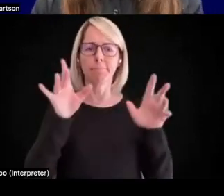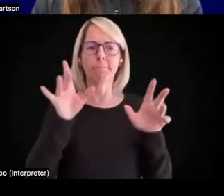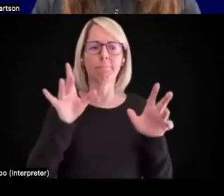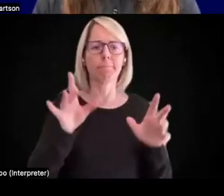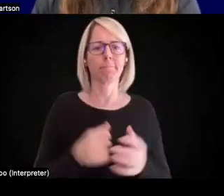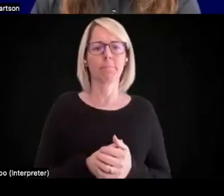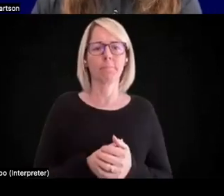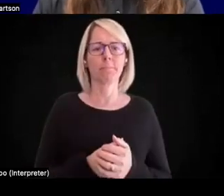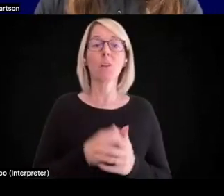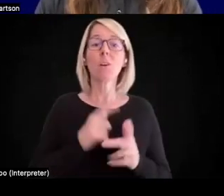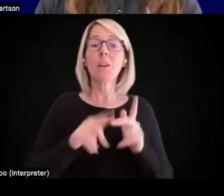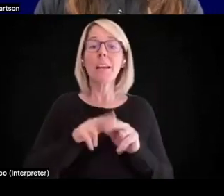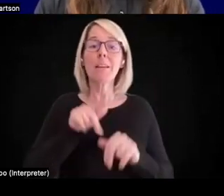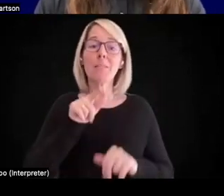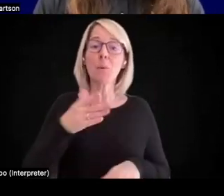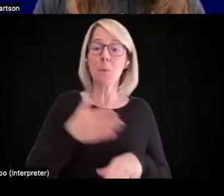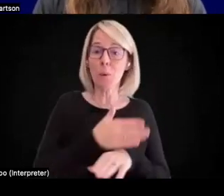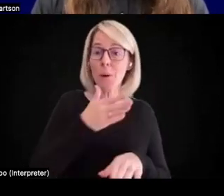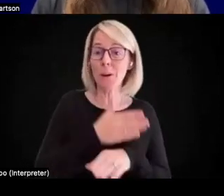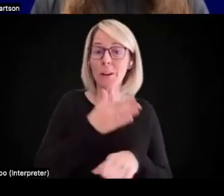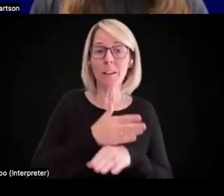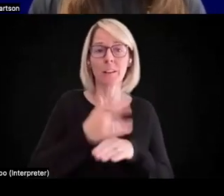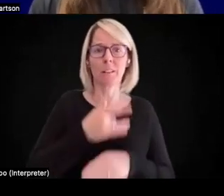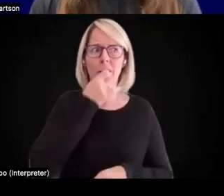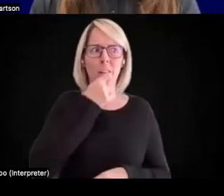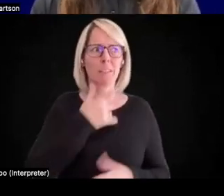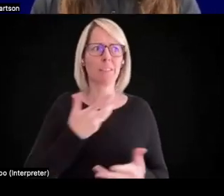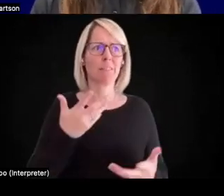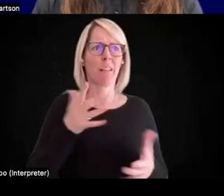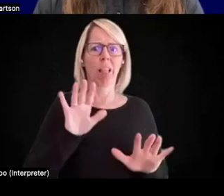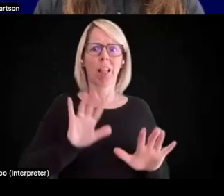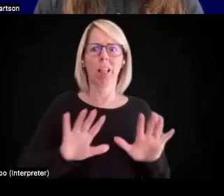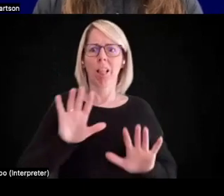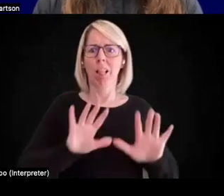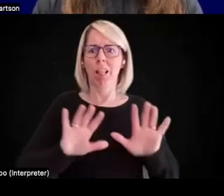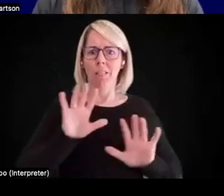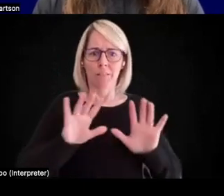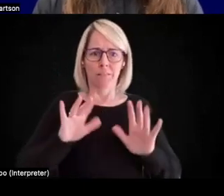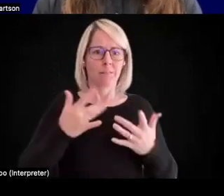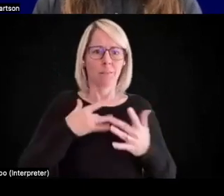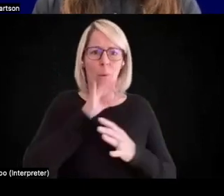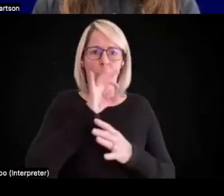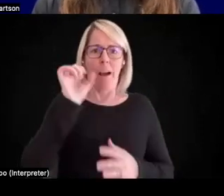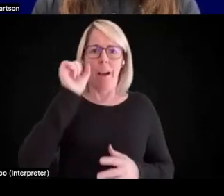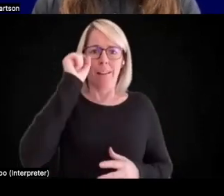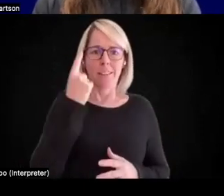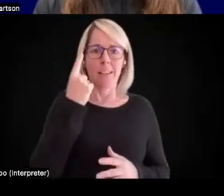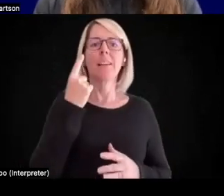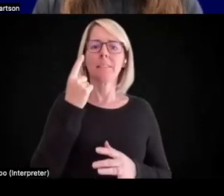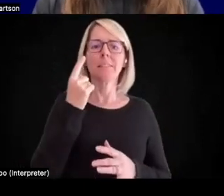on and you don't really understand, that's all the more reason to follow and receive,